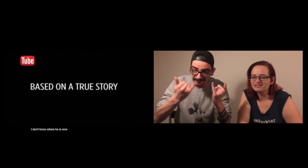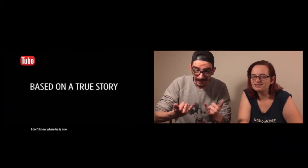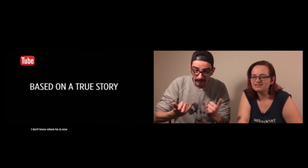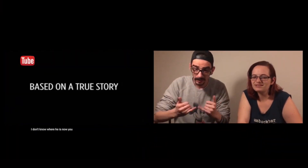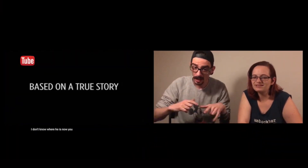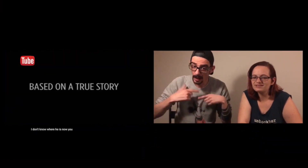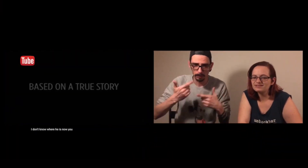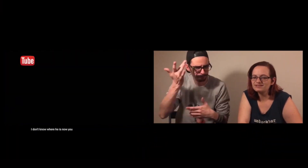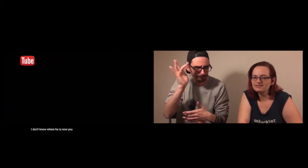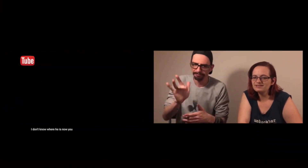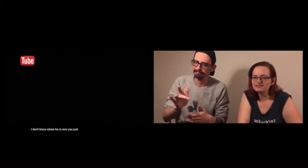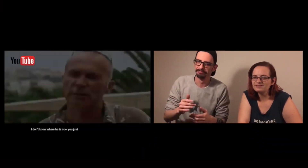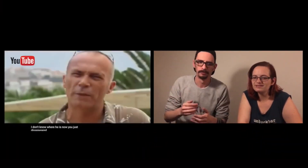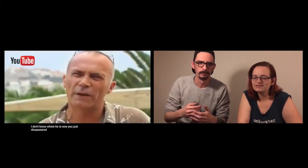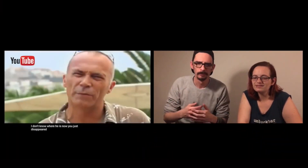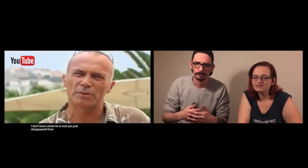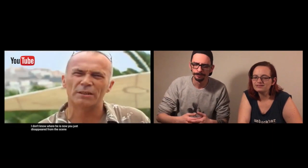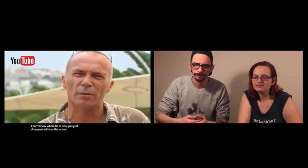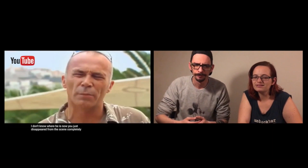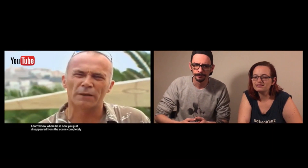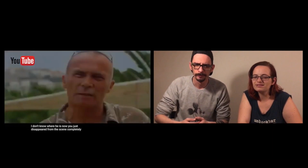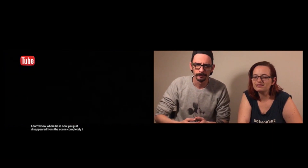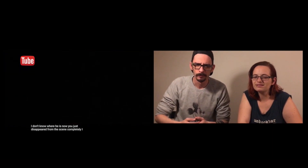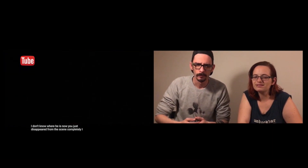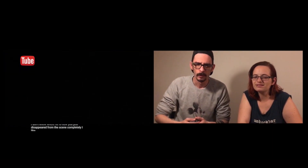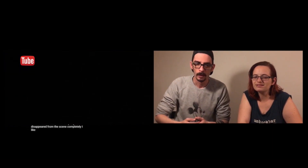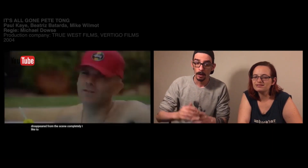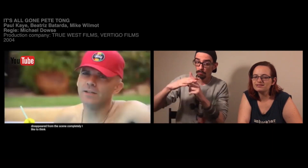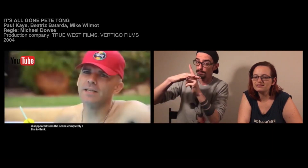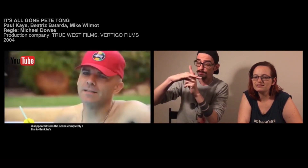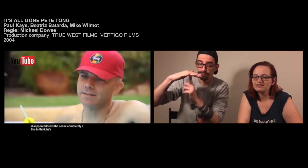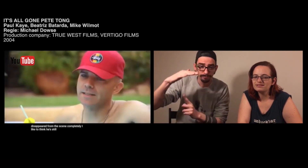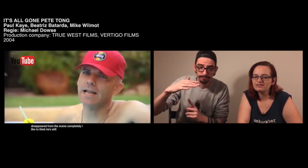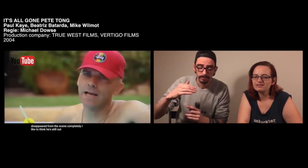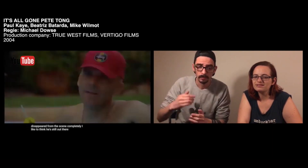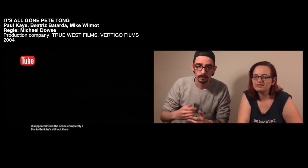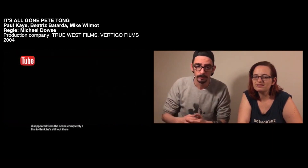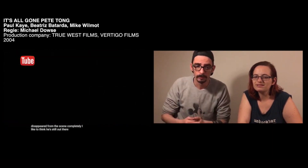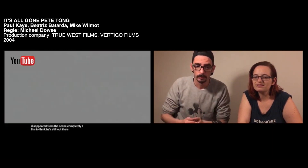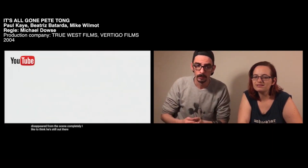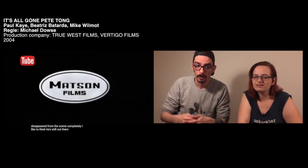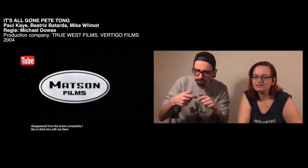[Wo er sich jetzt befindet, weiß ich nicht.] [Er ist komplett von der Bildoberfläche verschwunden.]